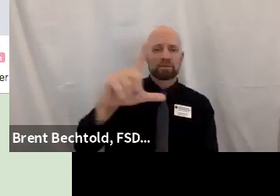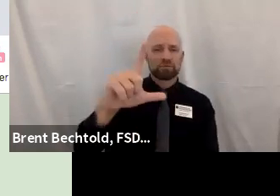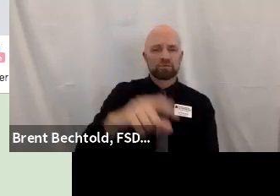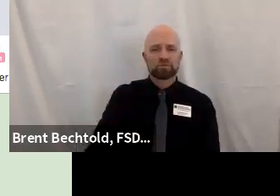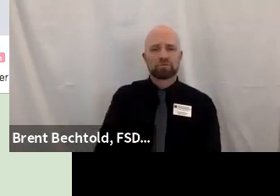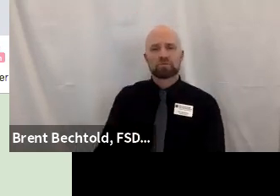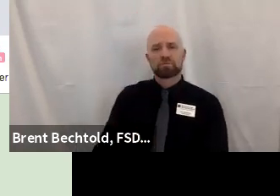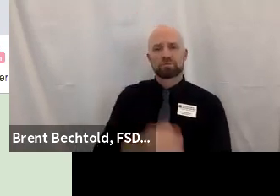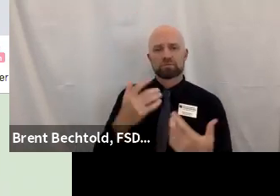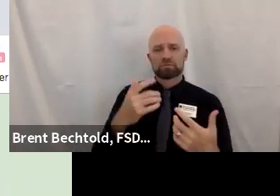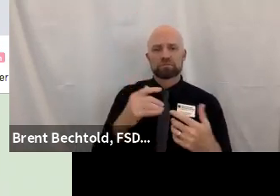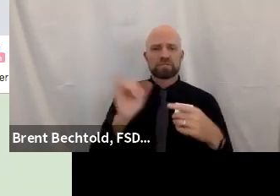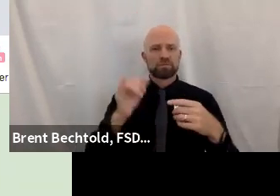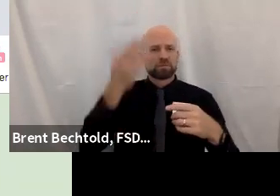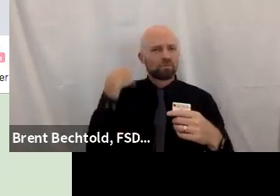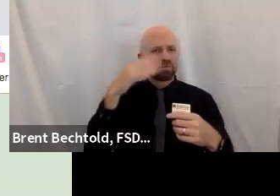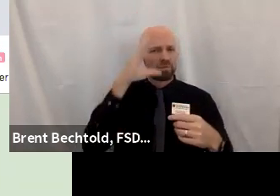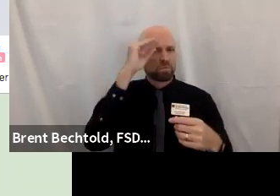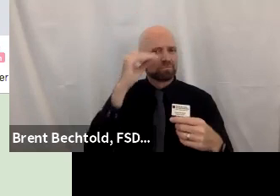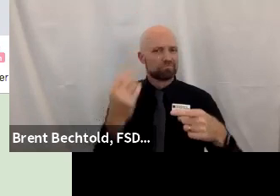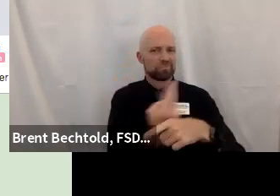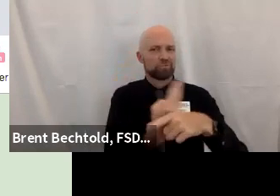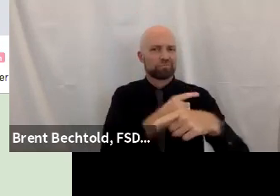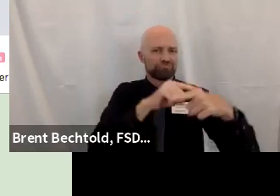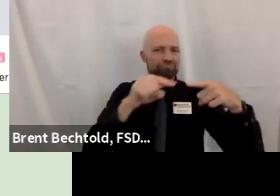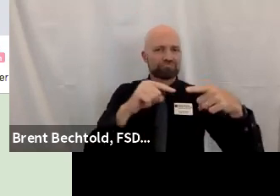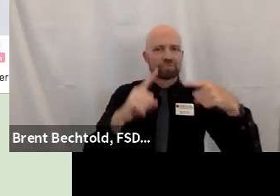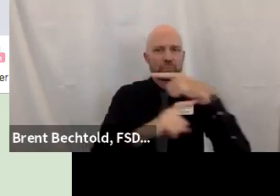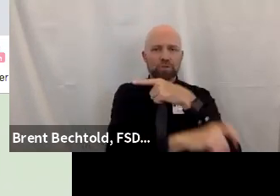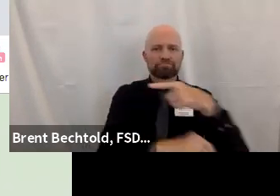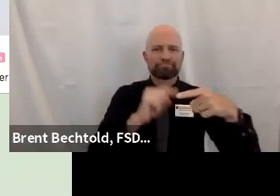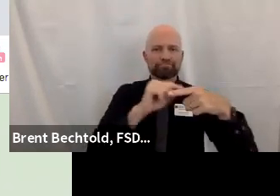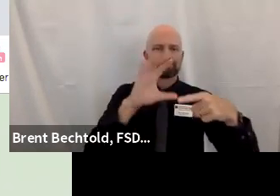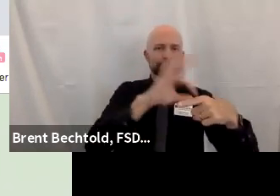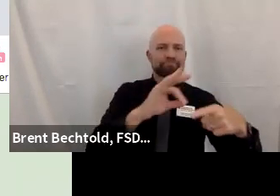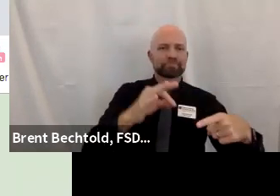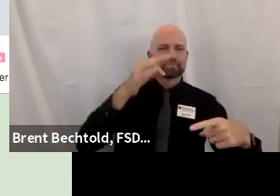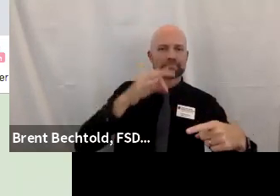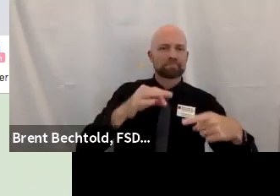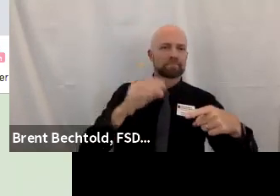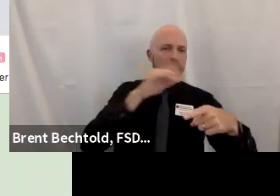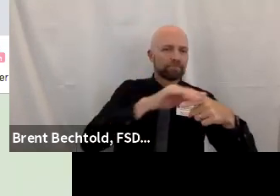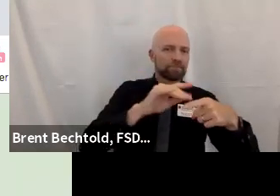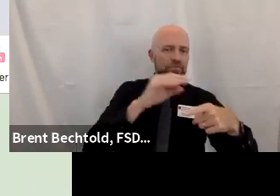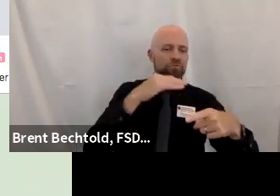use of classifiers Same as we talked about before, the boy using classifier to show the action